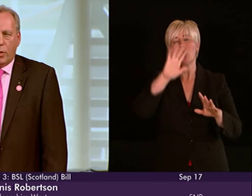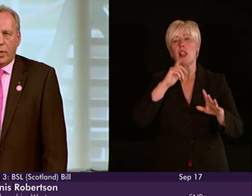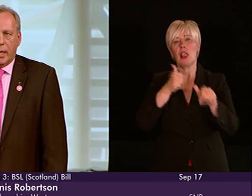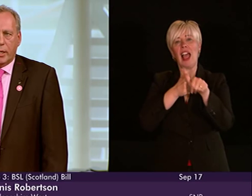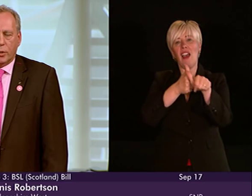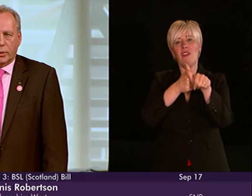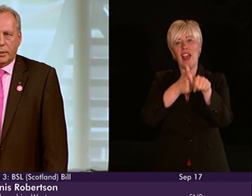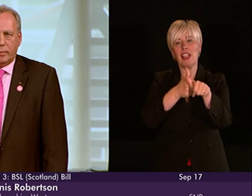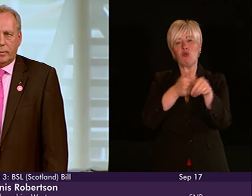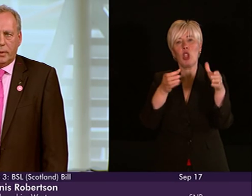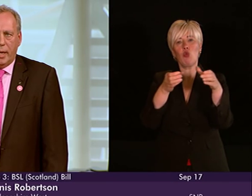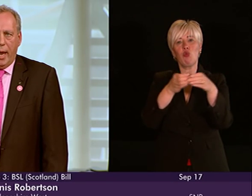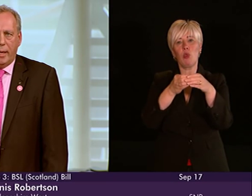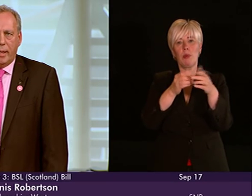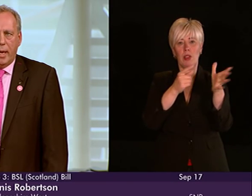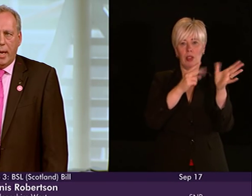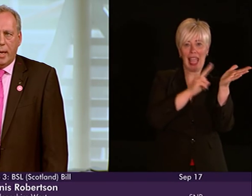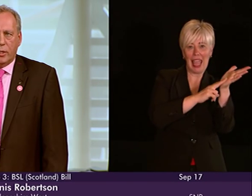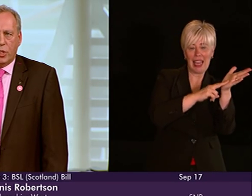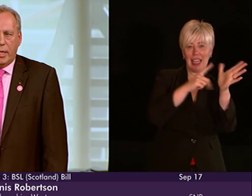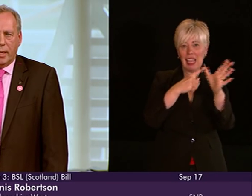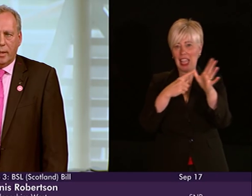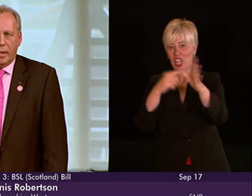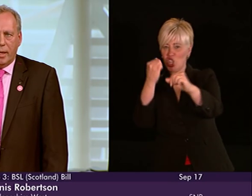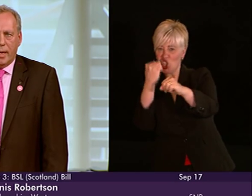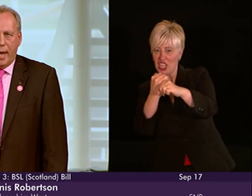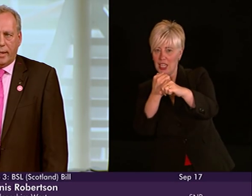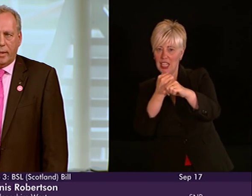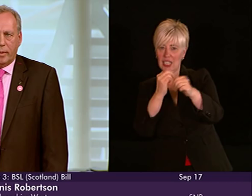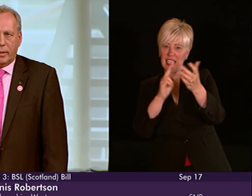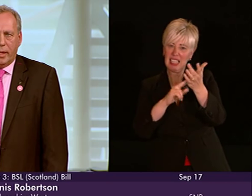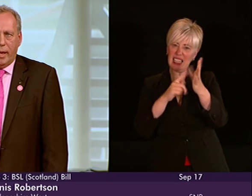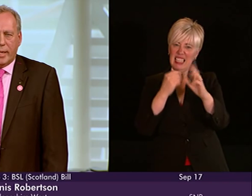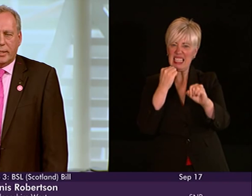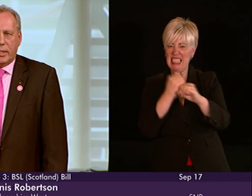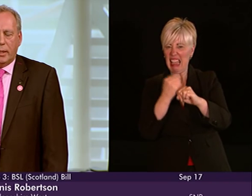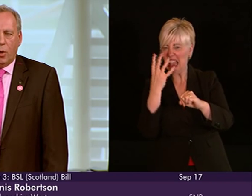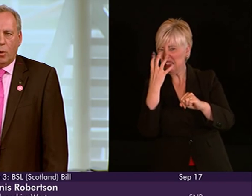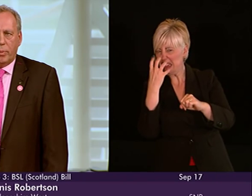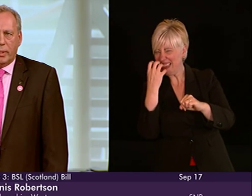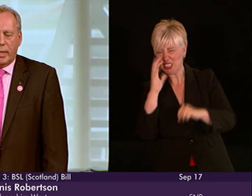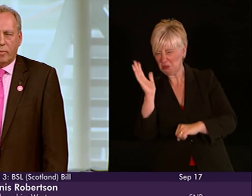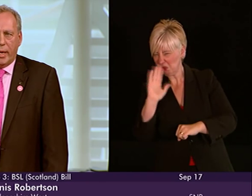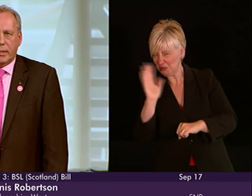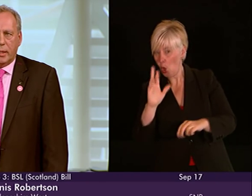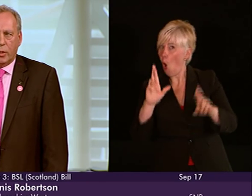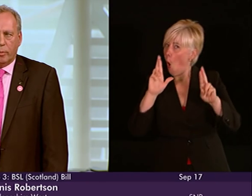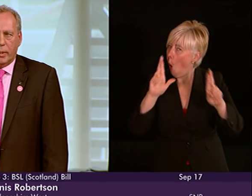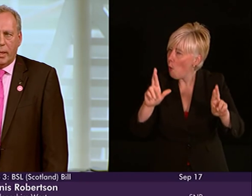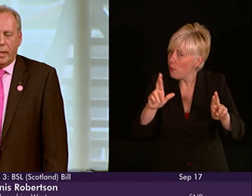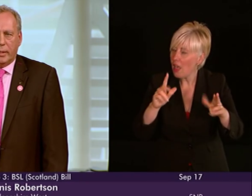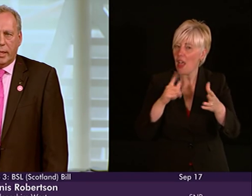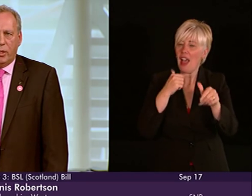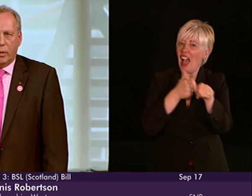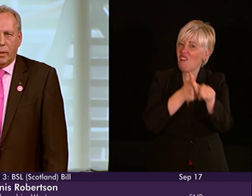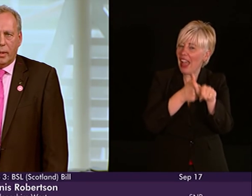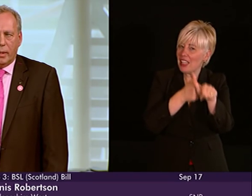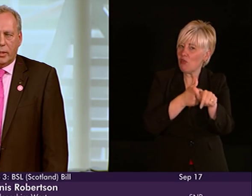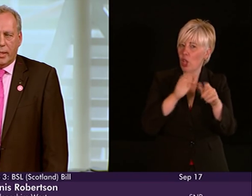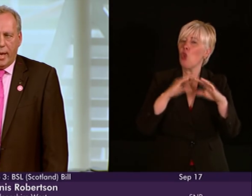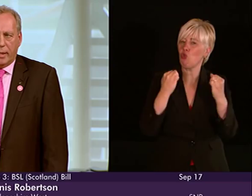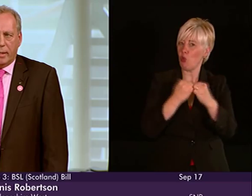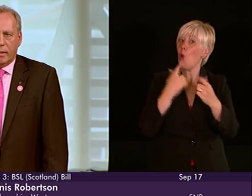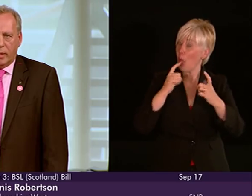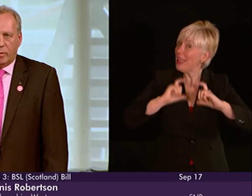I saw three initials: NAG. I sincerely hope that the advisory group continues to nag the